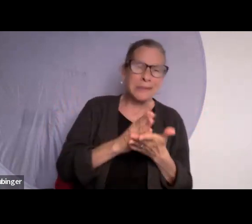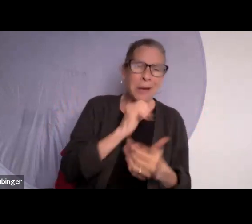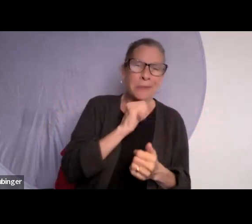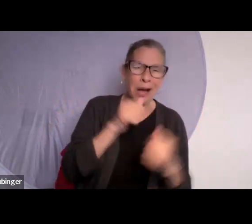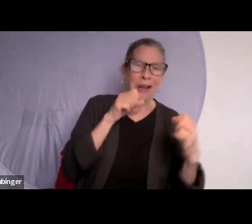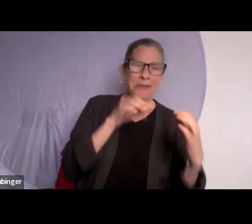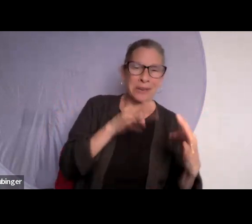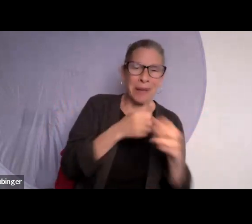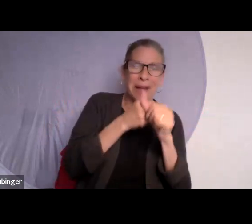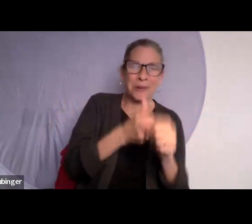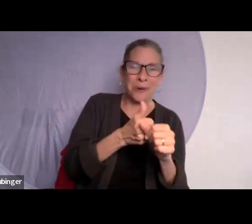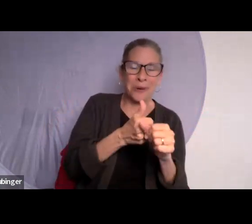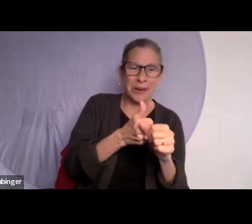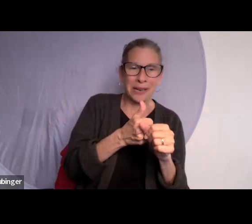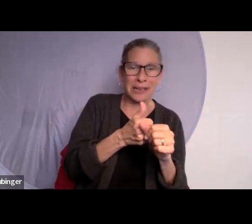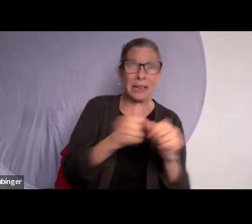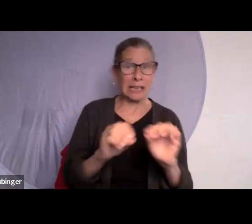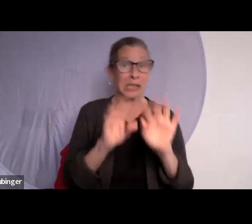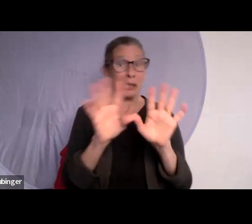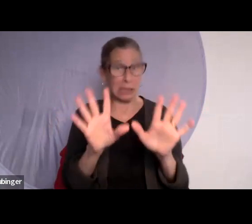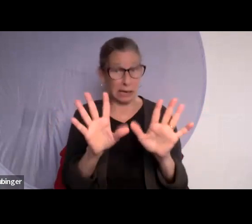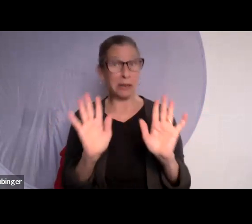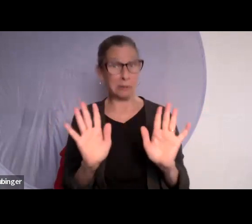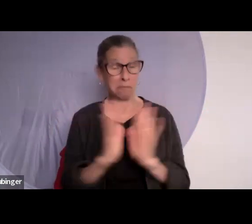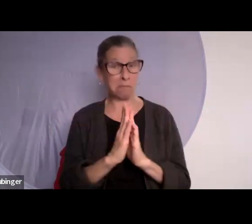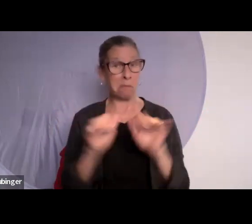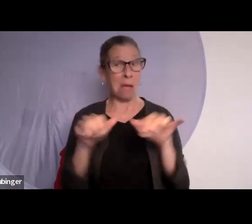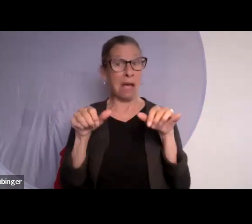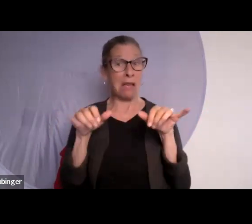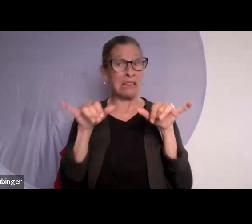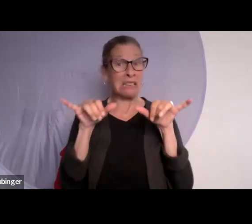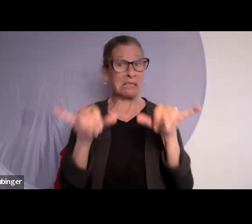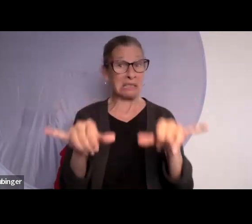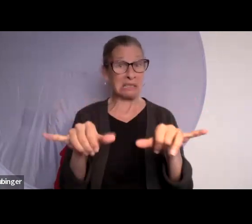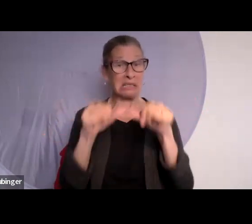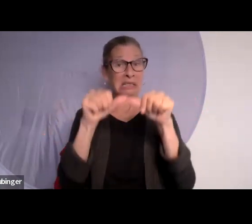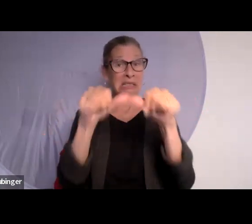most is clear. Right? It's consistent, it's helpful. And it